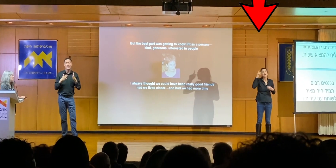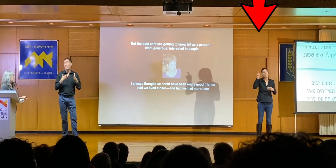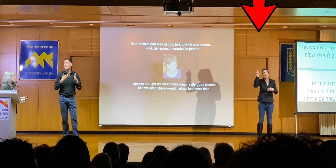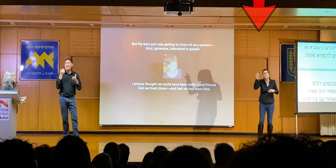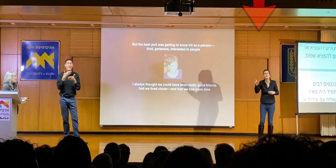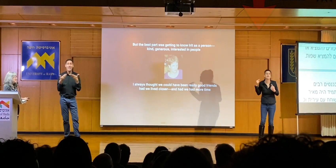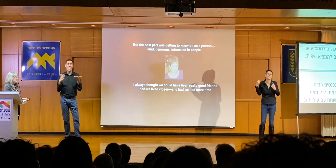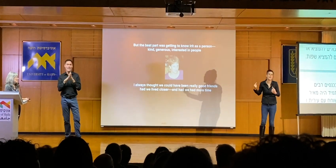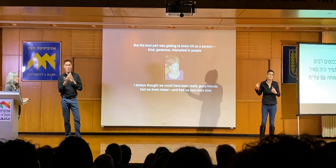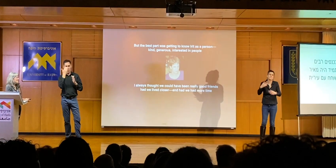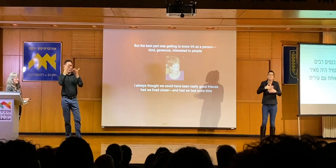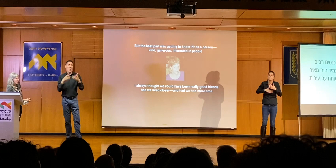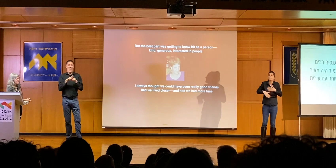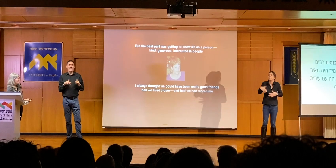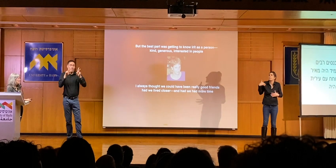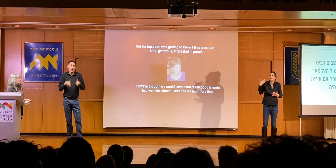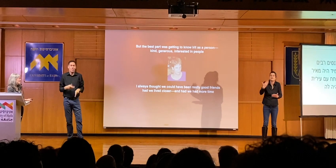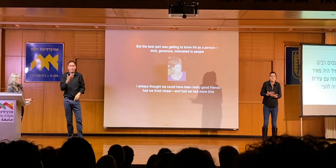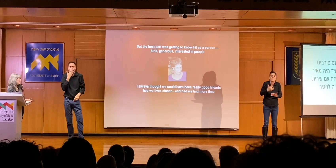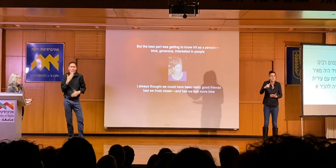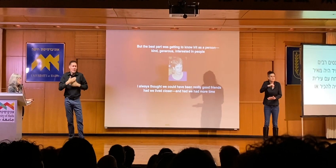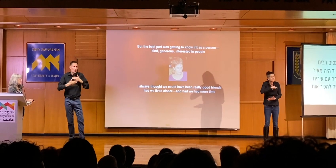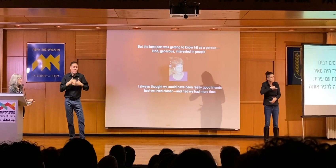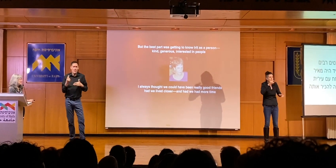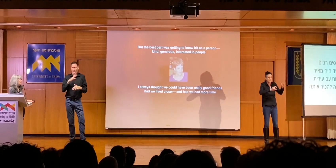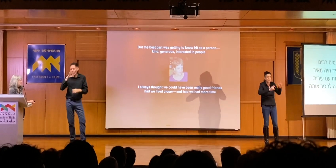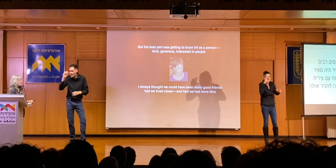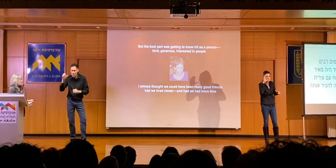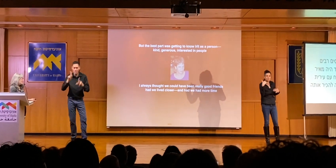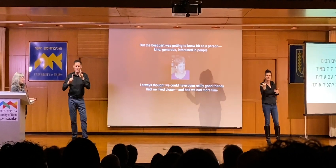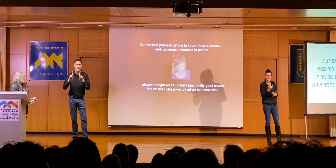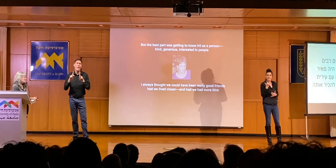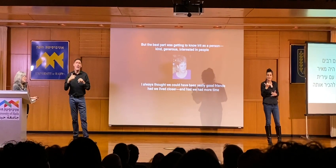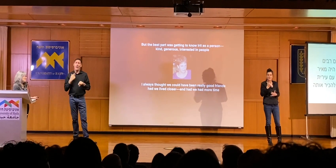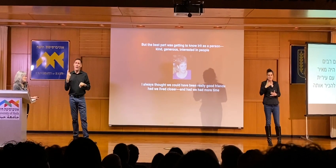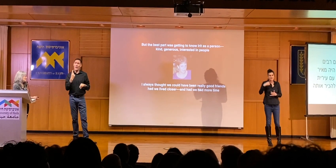Talya has a Facebook blog with anecdotes on why it will not be so easy for robots to replace